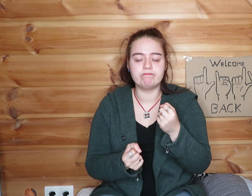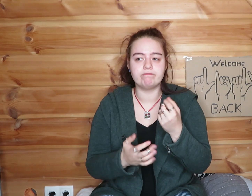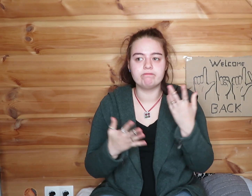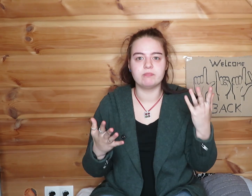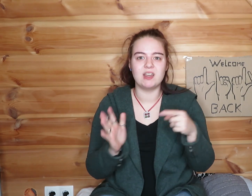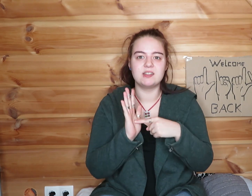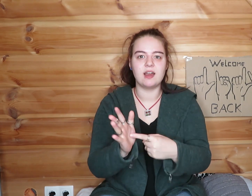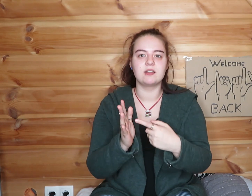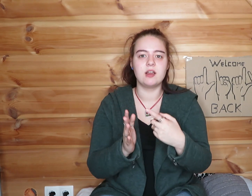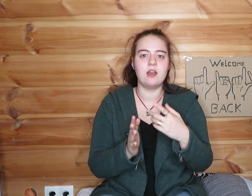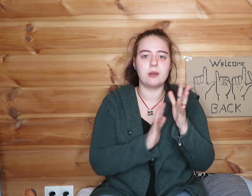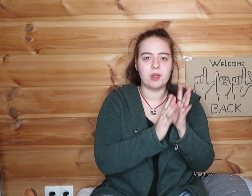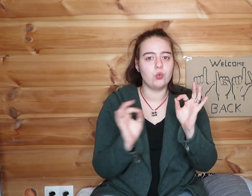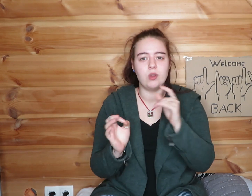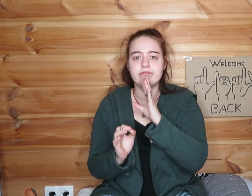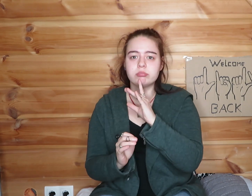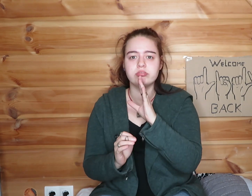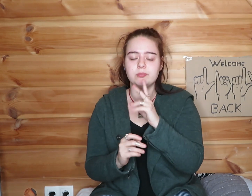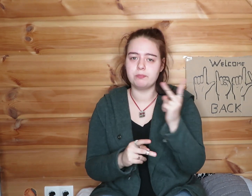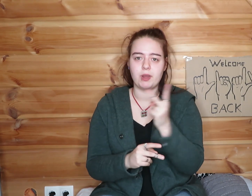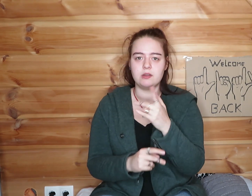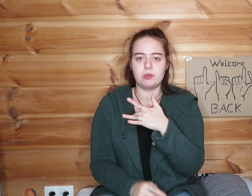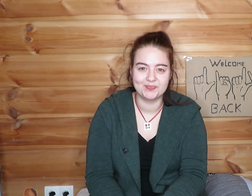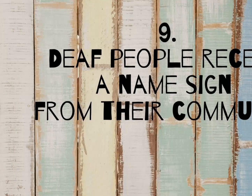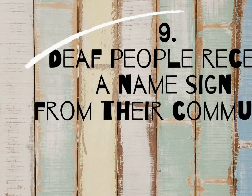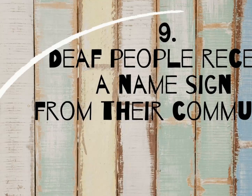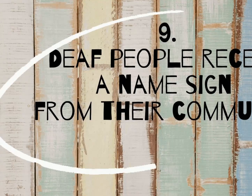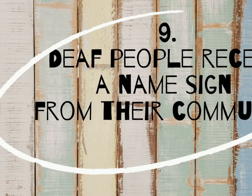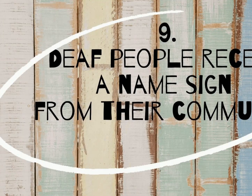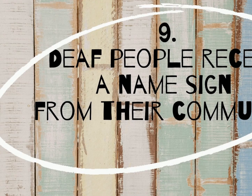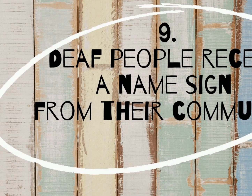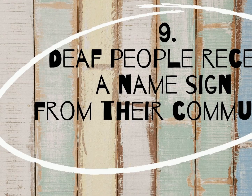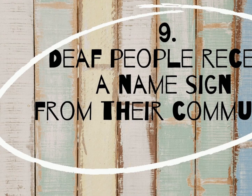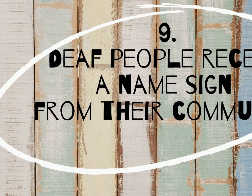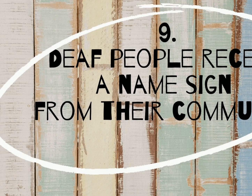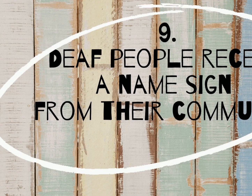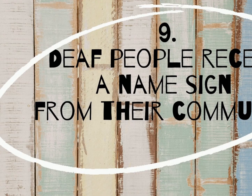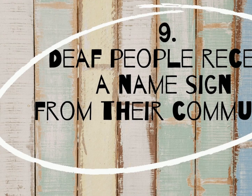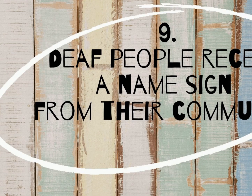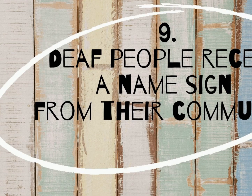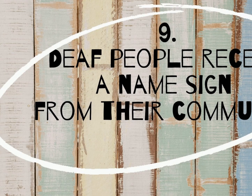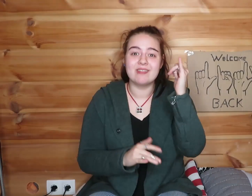This shows, sign language or spoken languages are affected. everyone in the community-